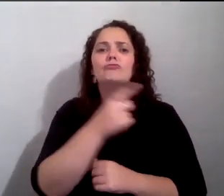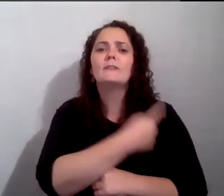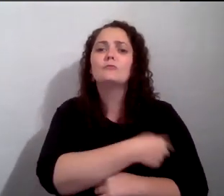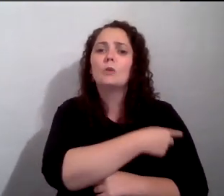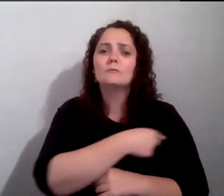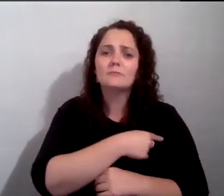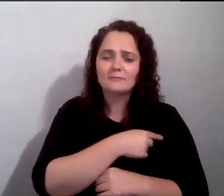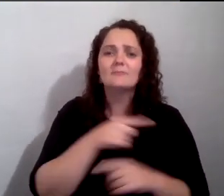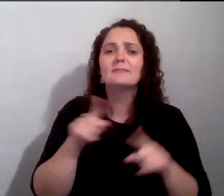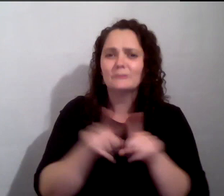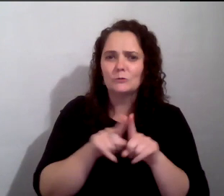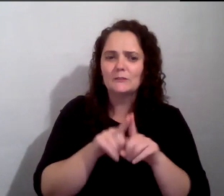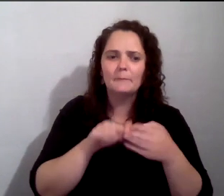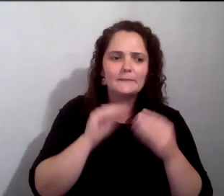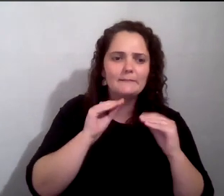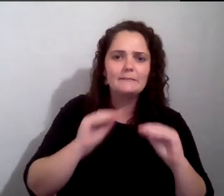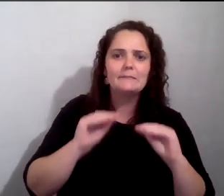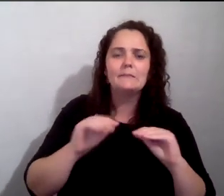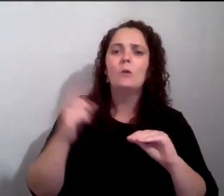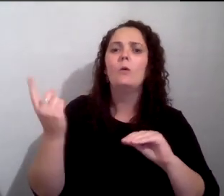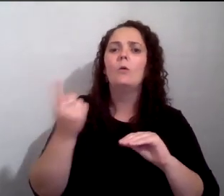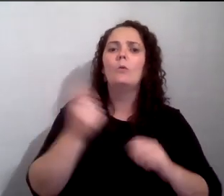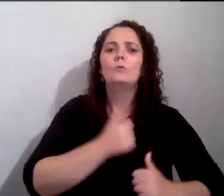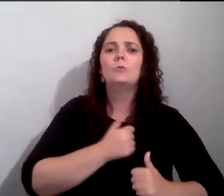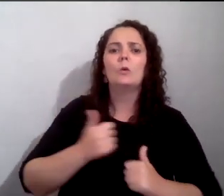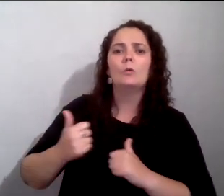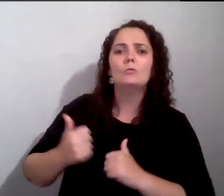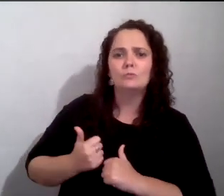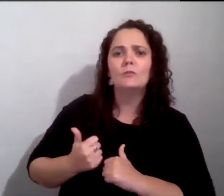often in the military hospital just across the way at Kangaroo Point.